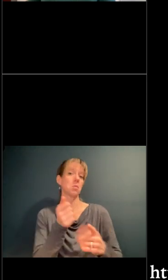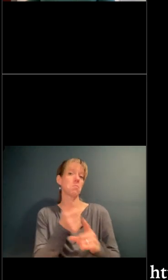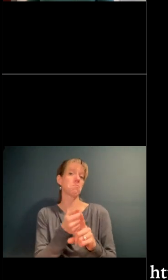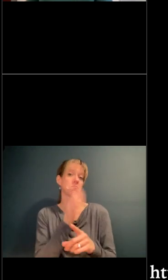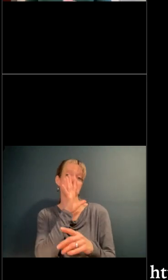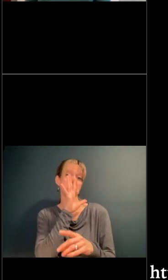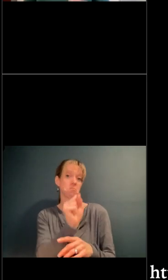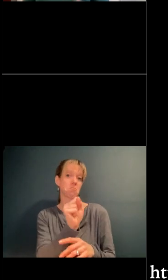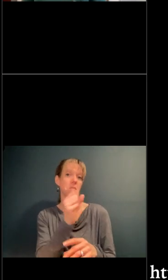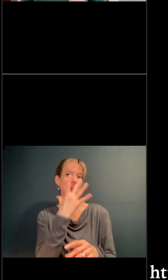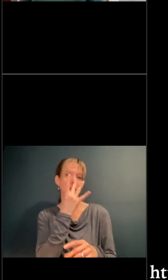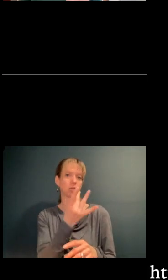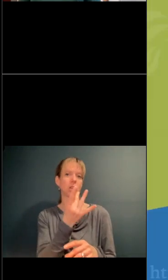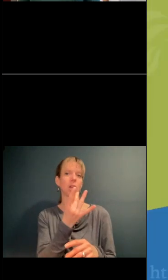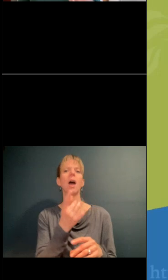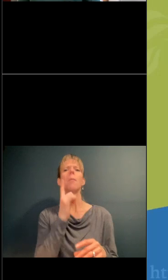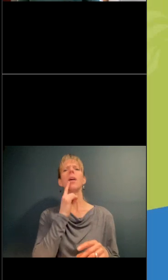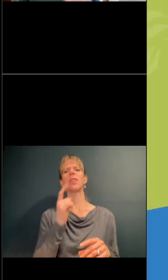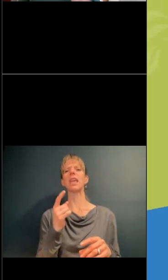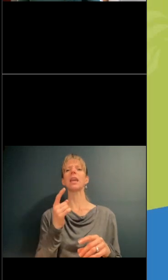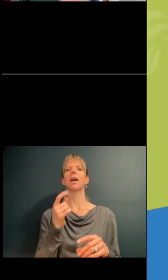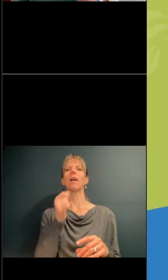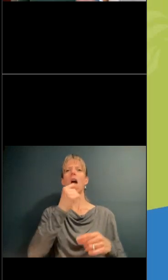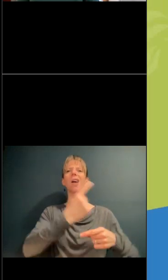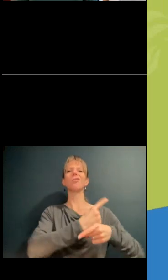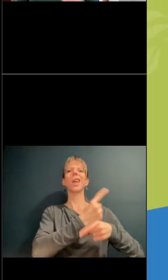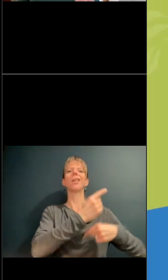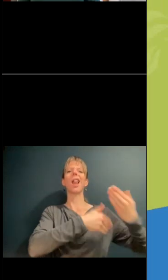I also want you to think out-of-the-box of how to involve communities in providing